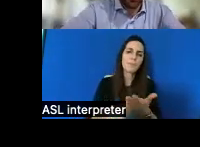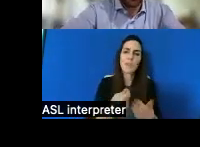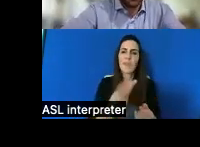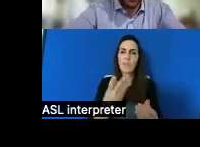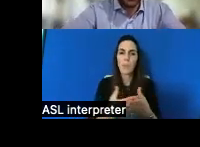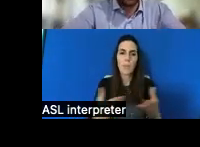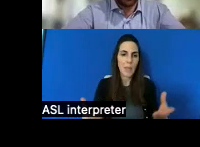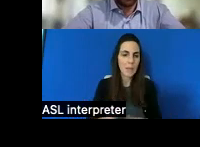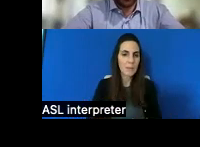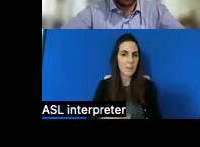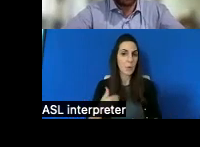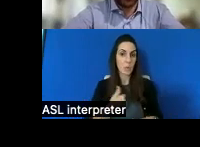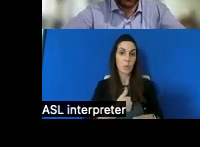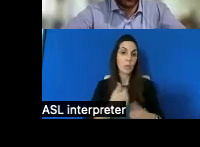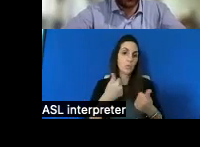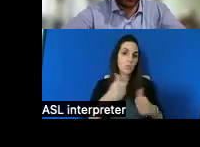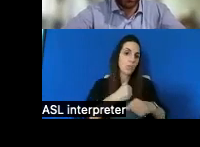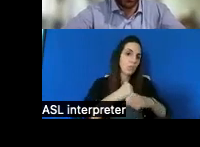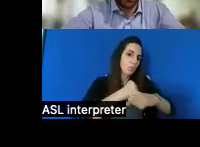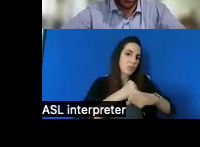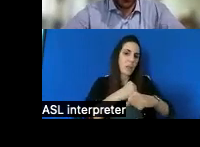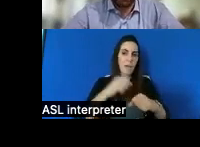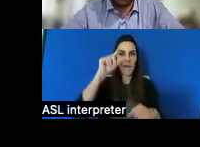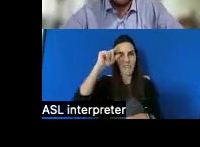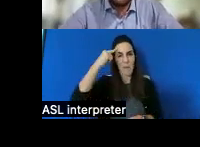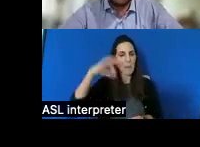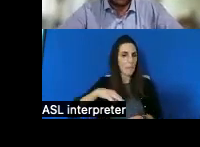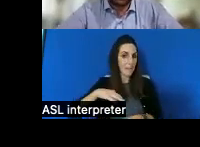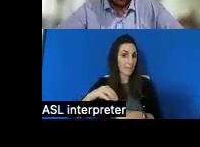trying to protect the government benefits right that's the first thing but we need to make sure